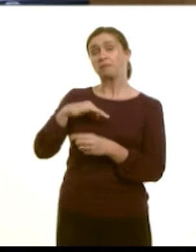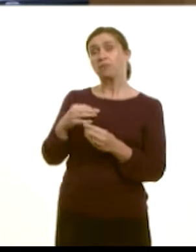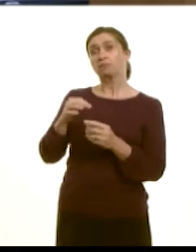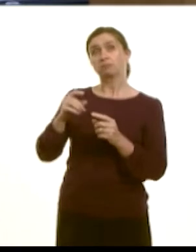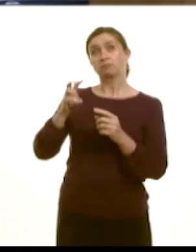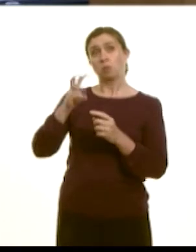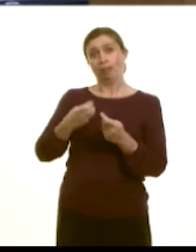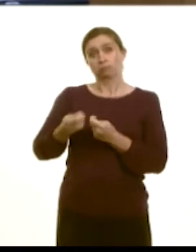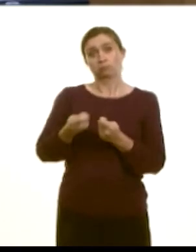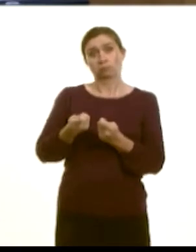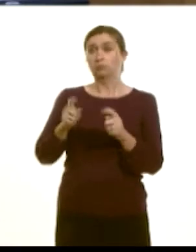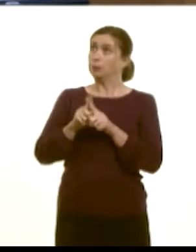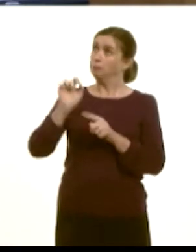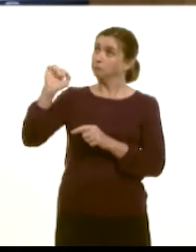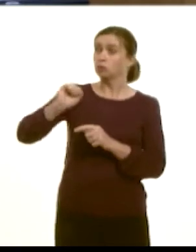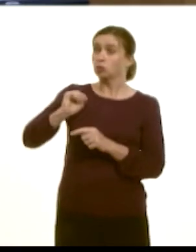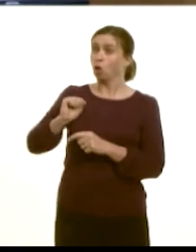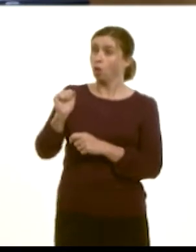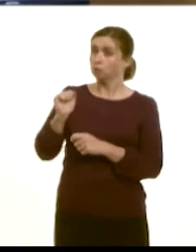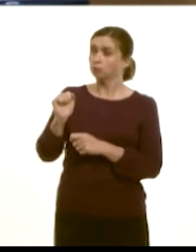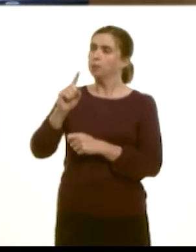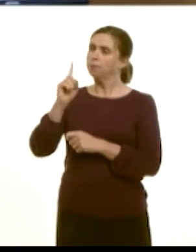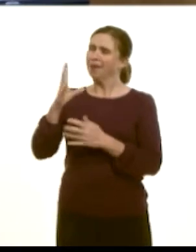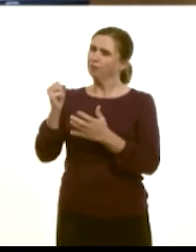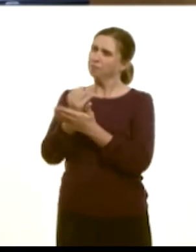However, what is crucially important is ensuring that sufficient funding and resources are